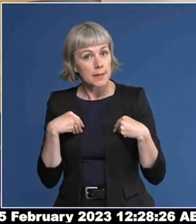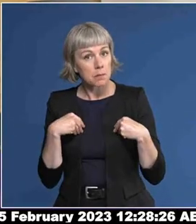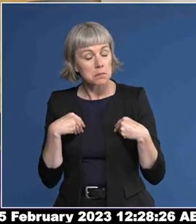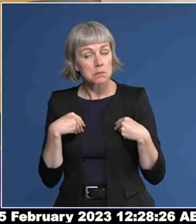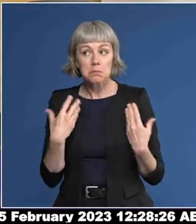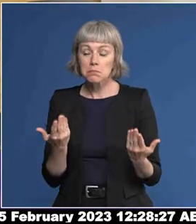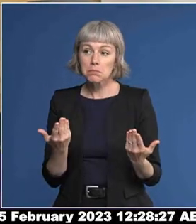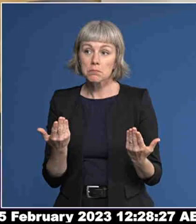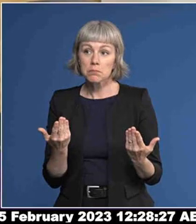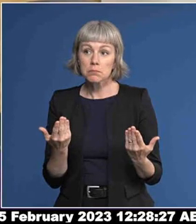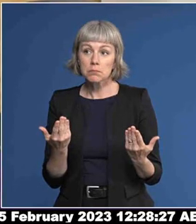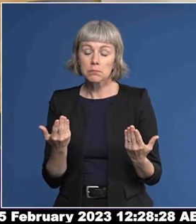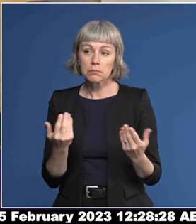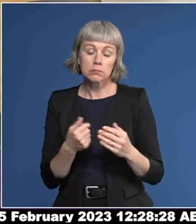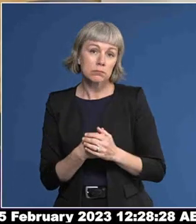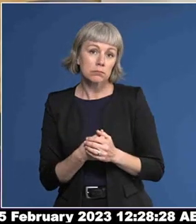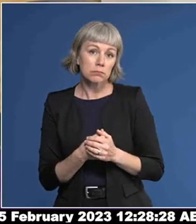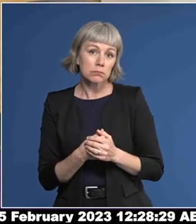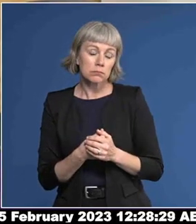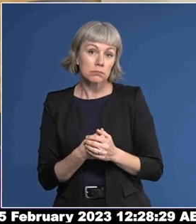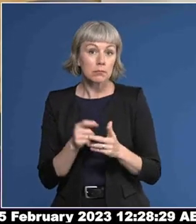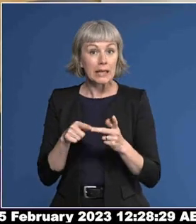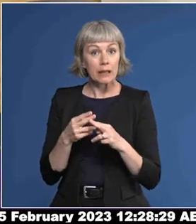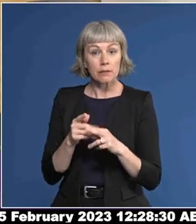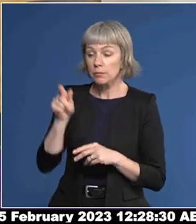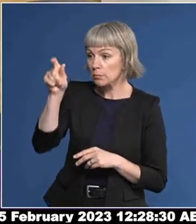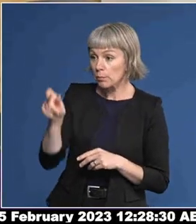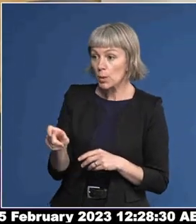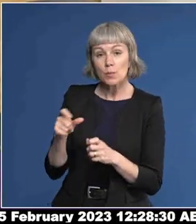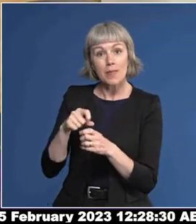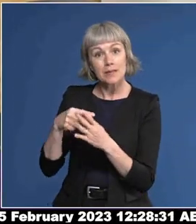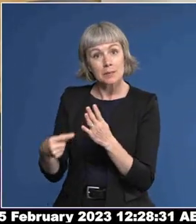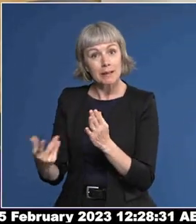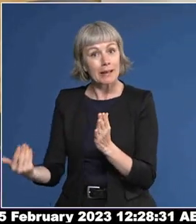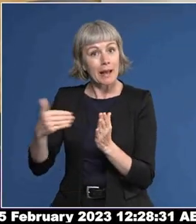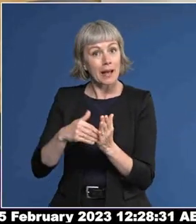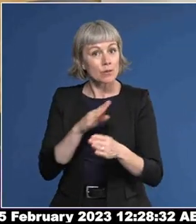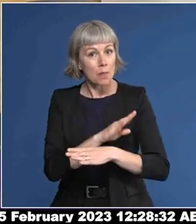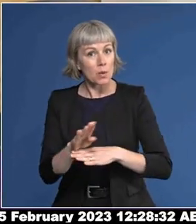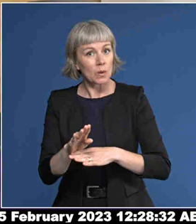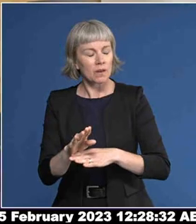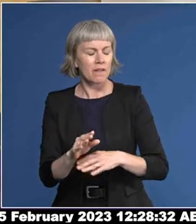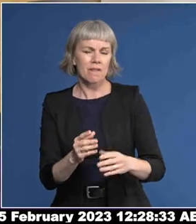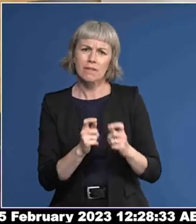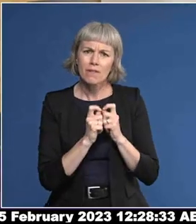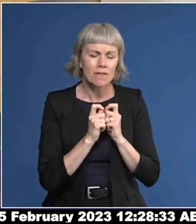the value to your organisations but also public confidence in the organisations that